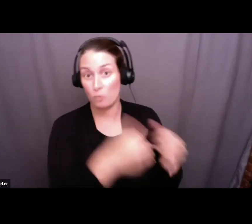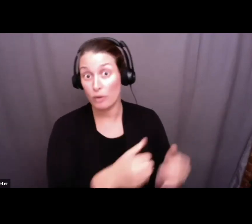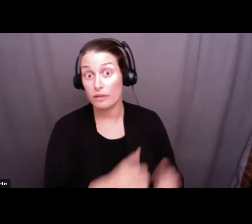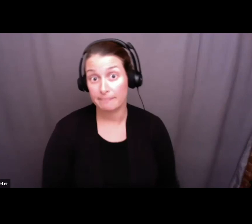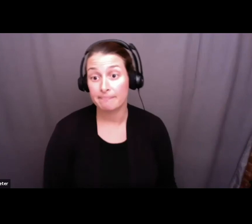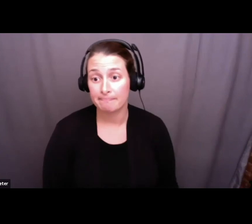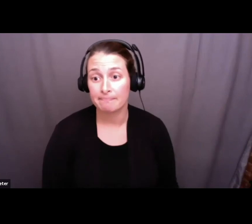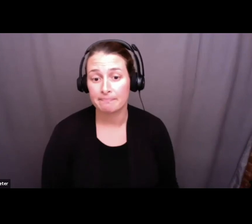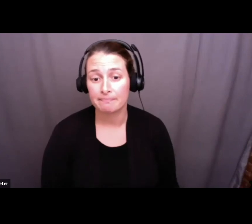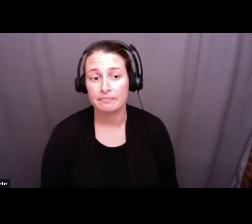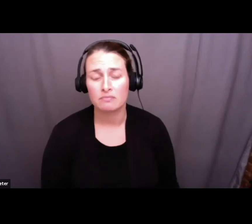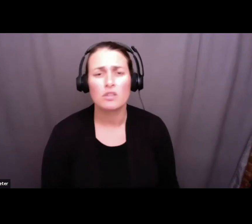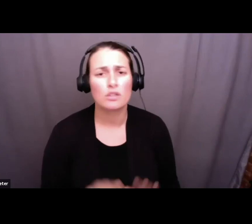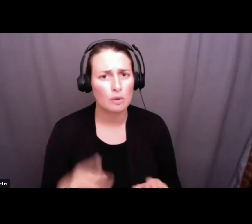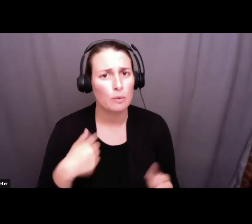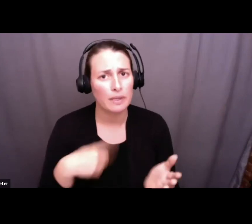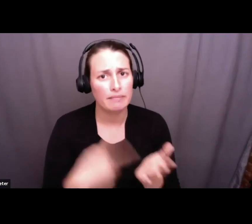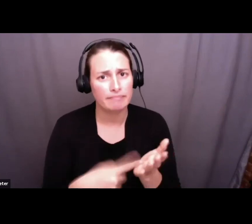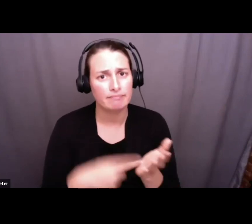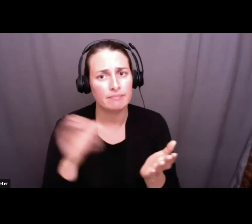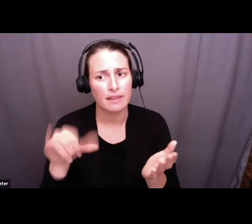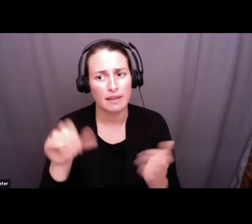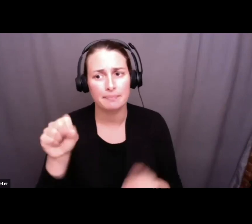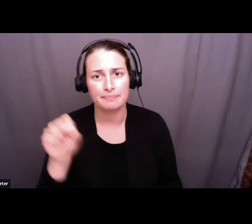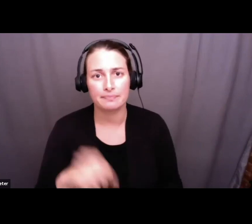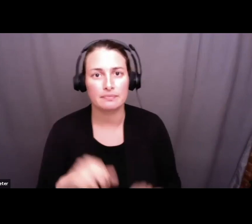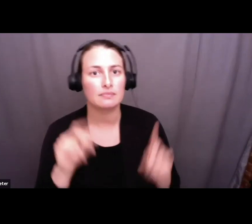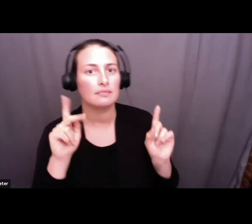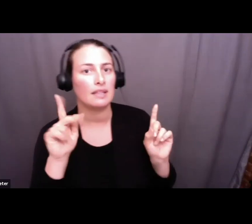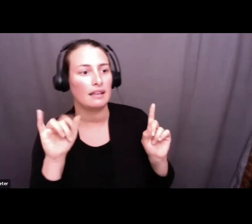that was discussed. DEL RIO TSONIS: So if this FOA comes out,